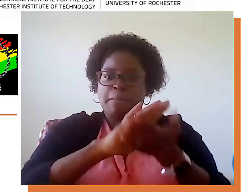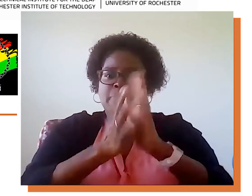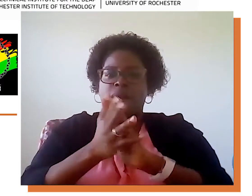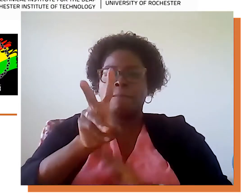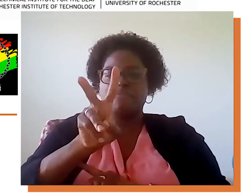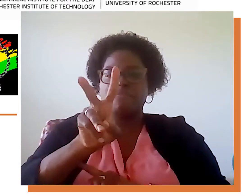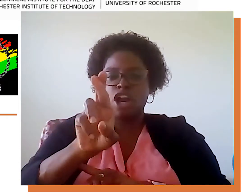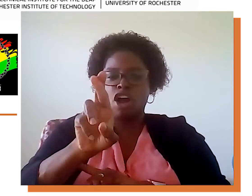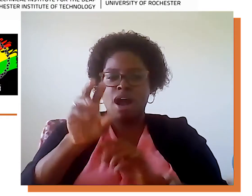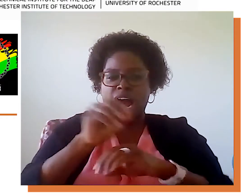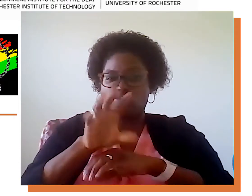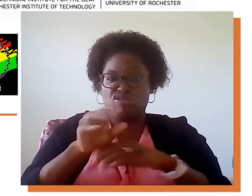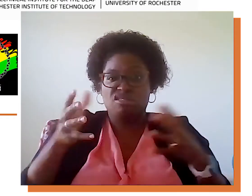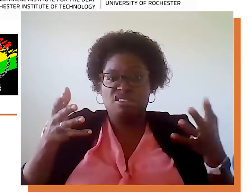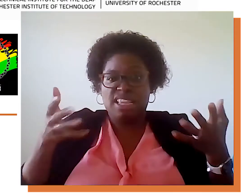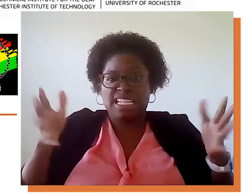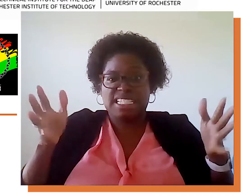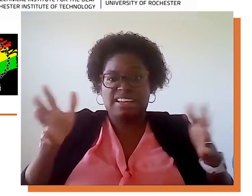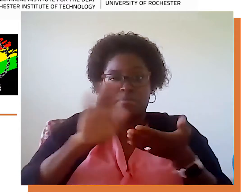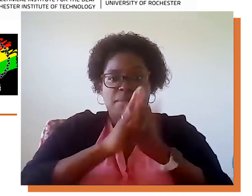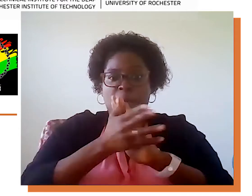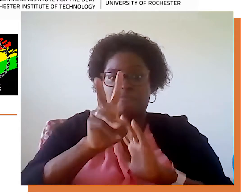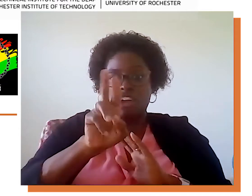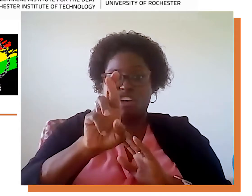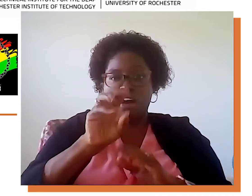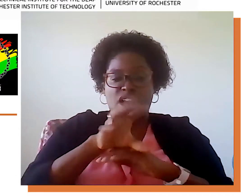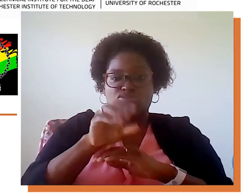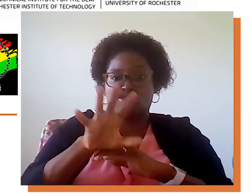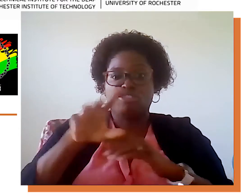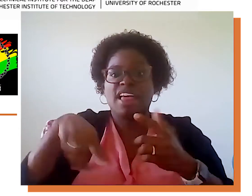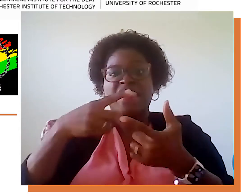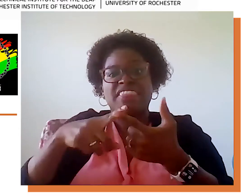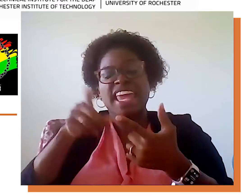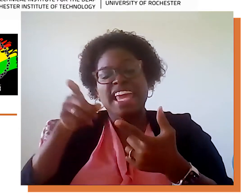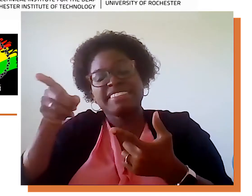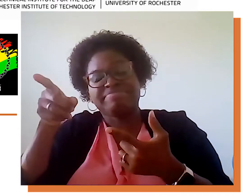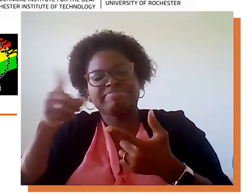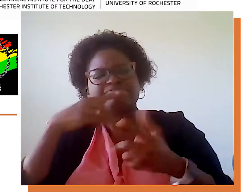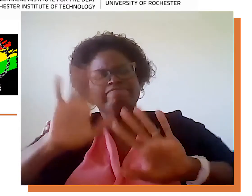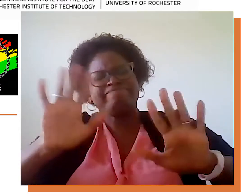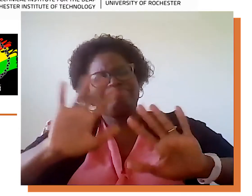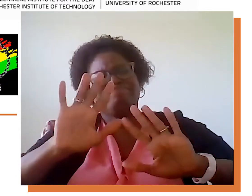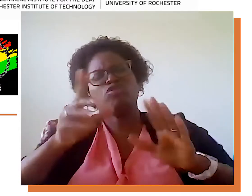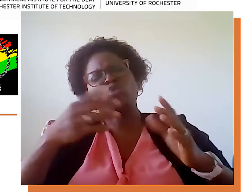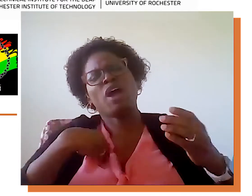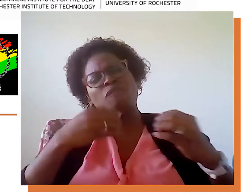At the time, typically if you got a degree from R.I.T. in some of the social work programs,